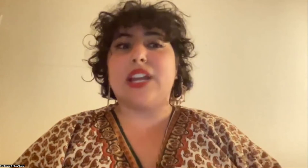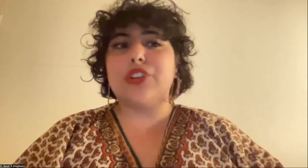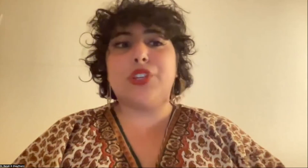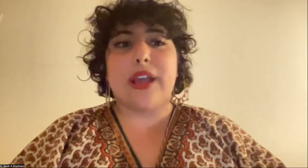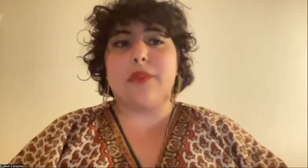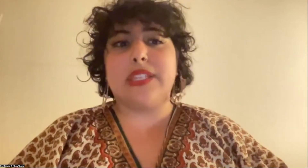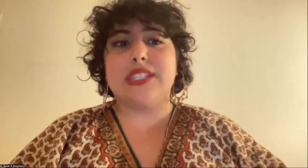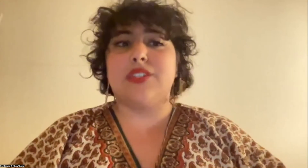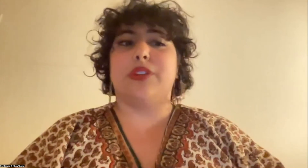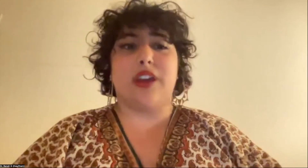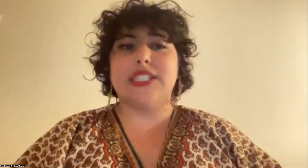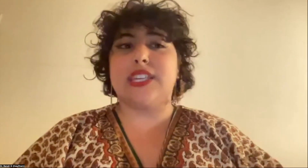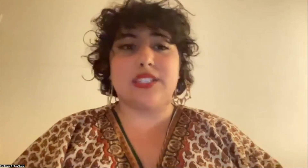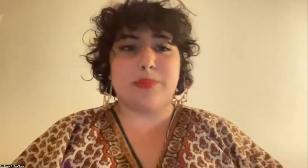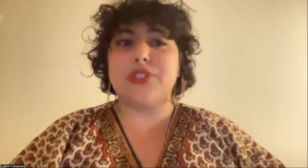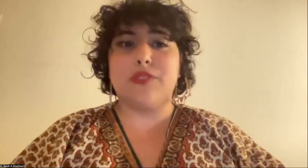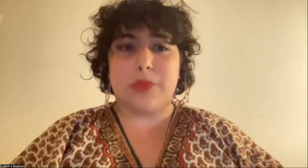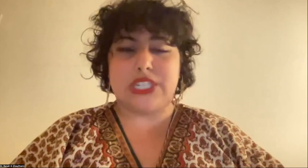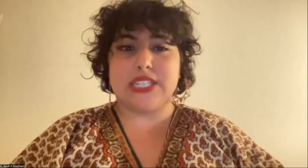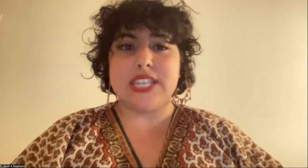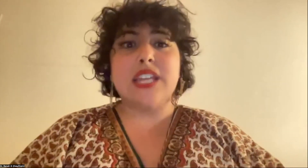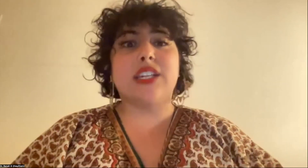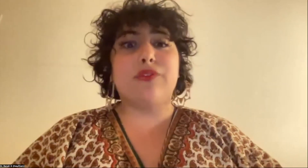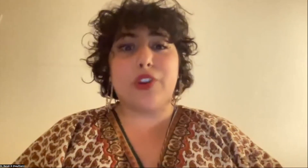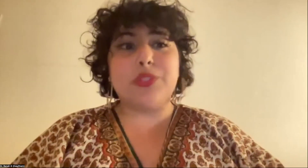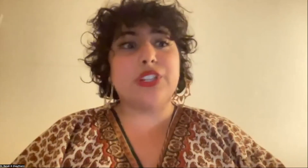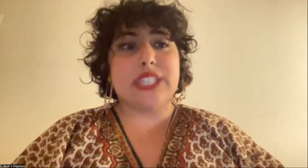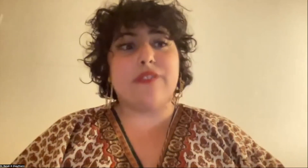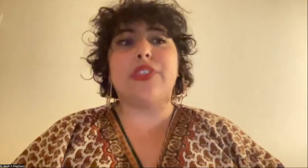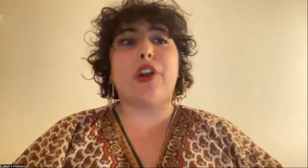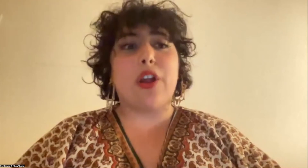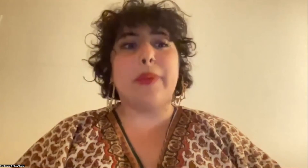electrocute elements into exhausting explosive emissions to confirm to yourself that there are